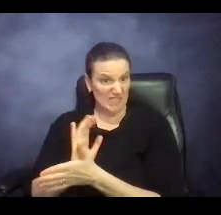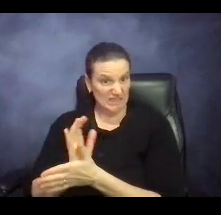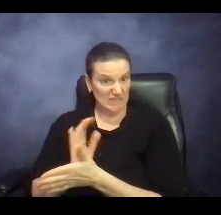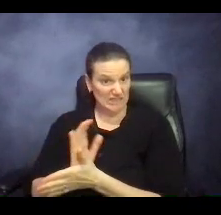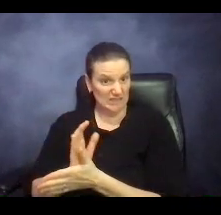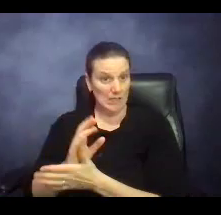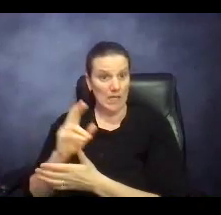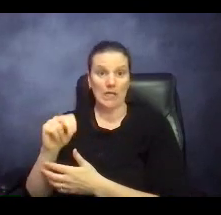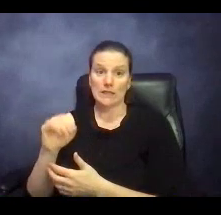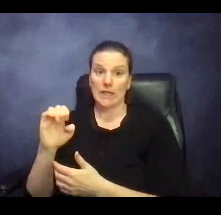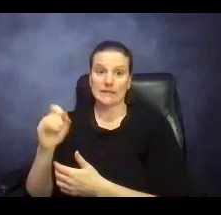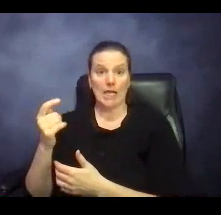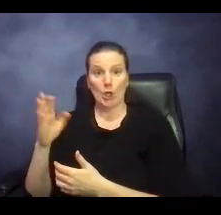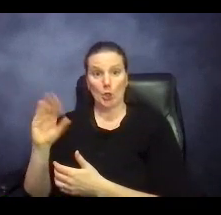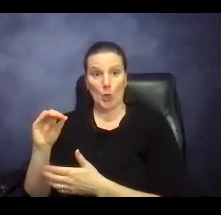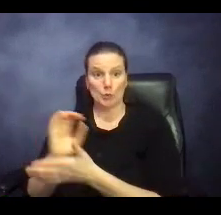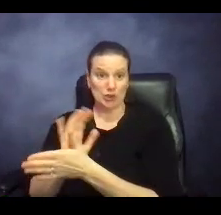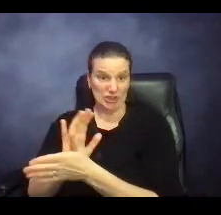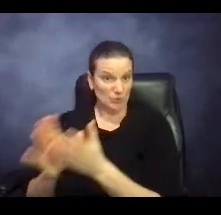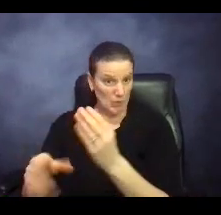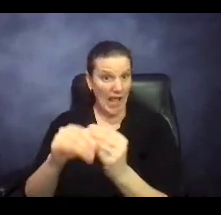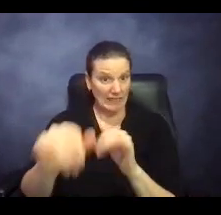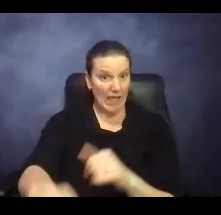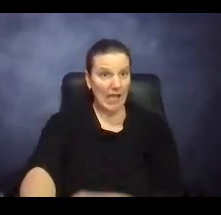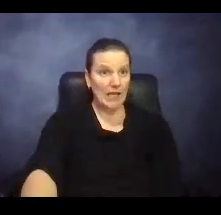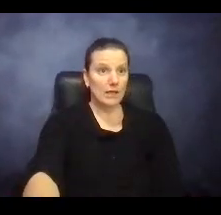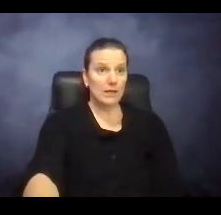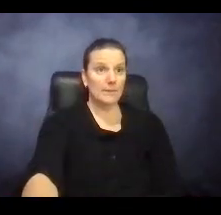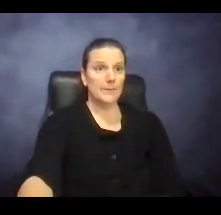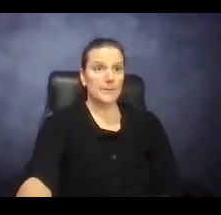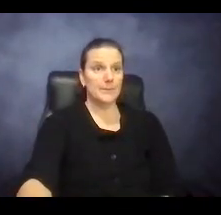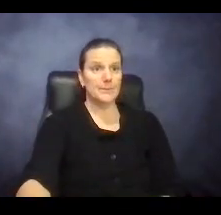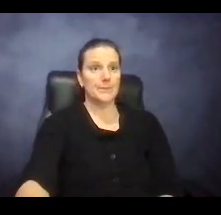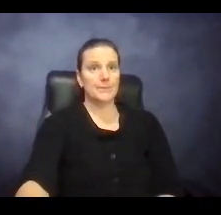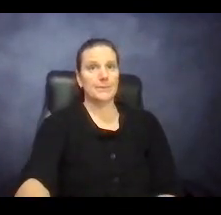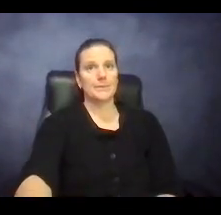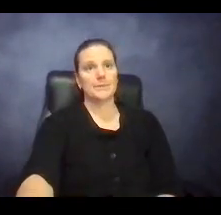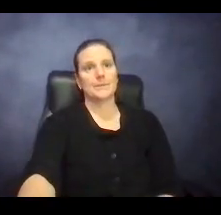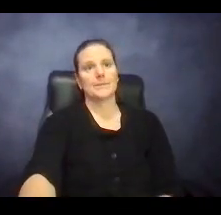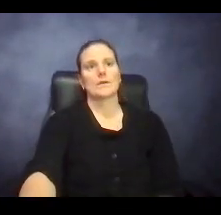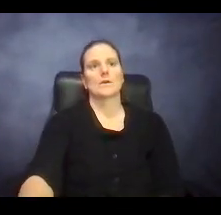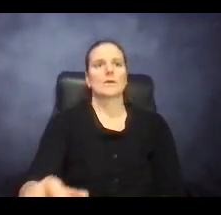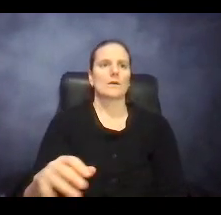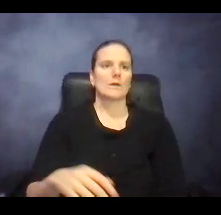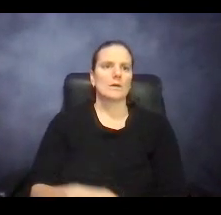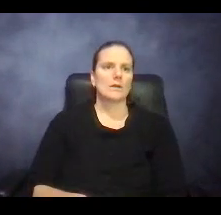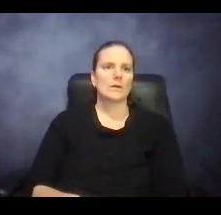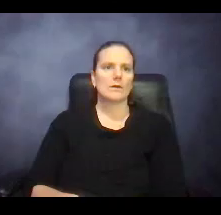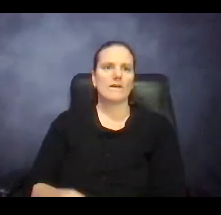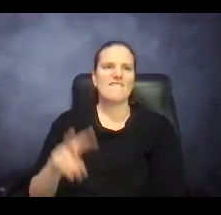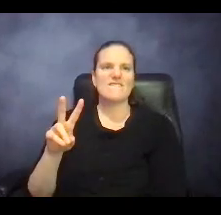We good. A follow a follow up to that is if plant-based protein is not sufficient, how would a vegetarian get 90 grams a day?